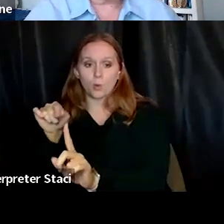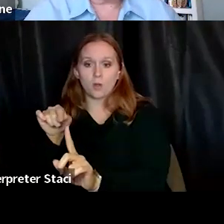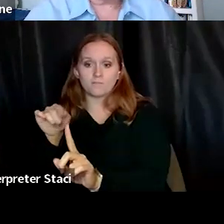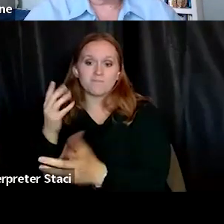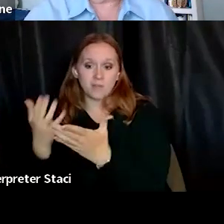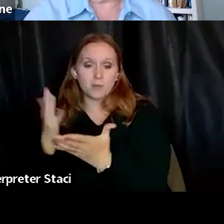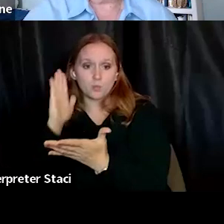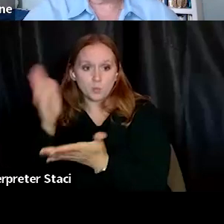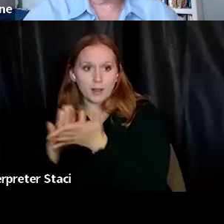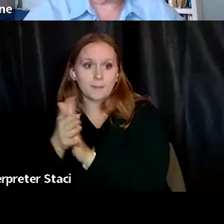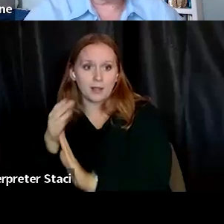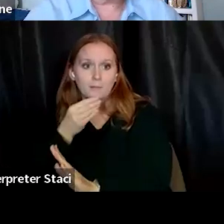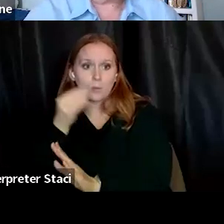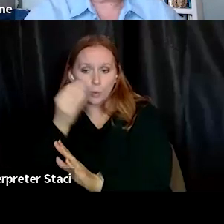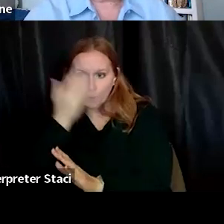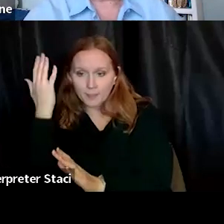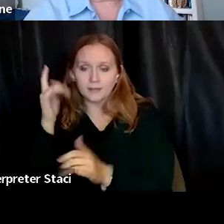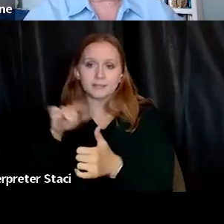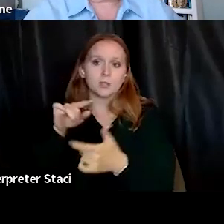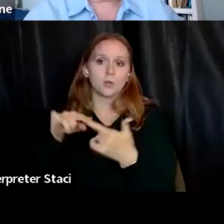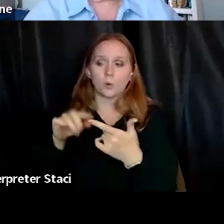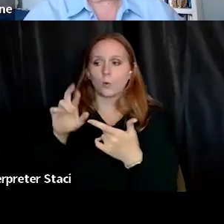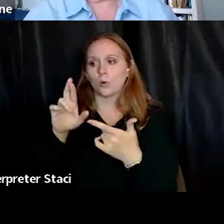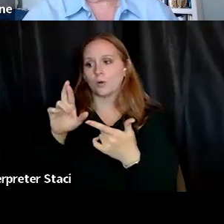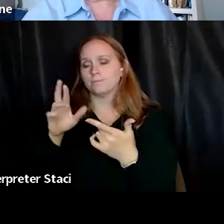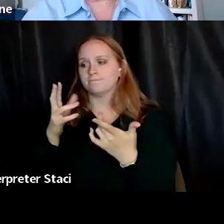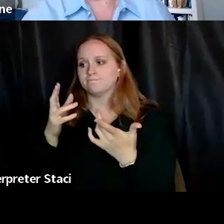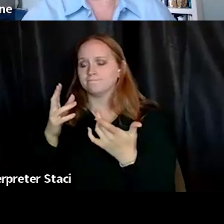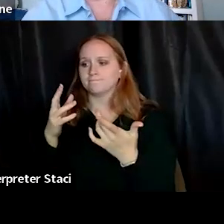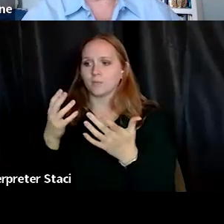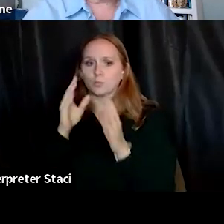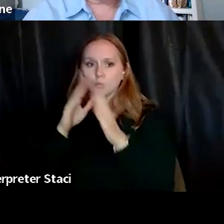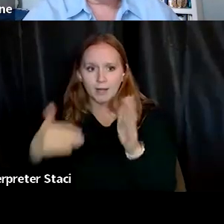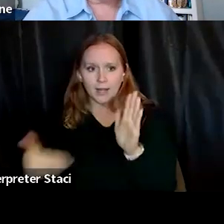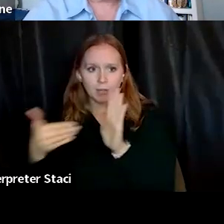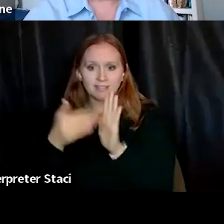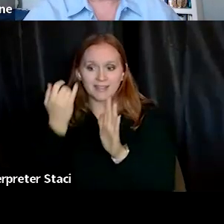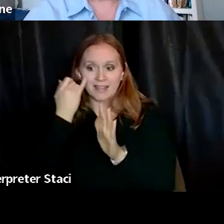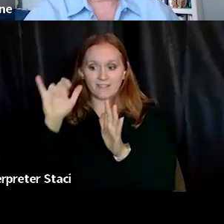or rapid rehousing or transitional housing type of program because if they should lose that funding